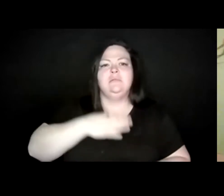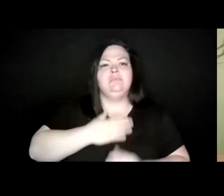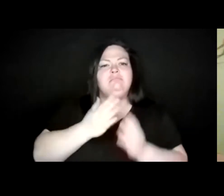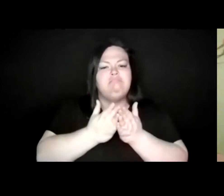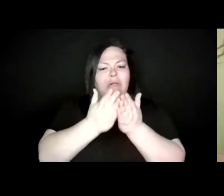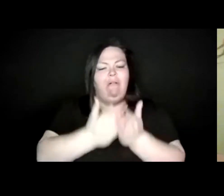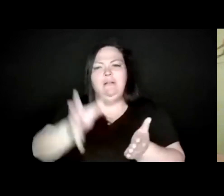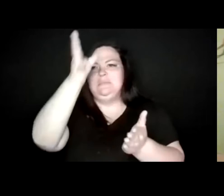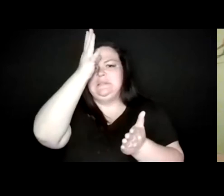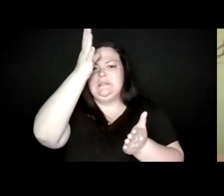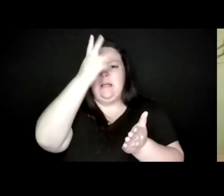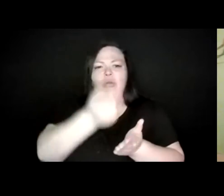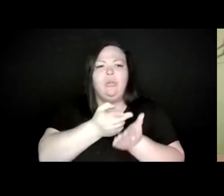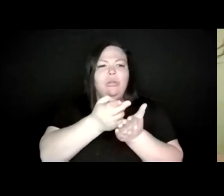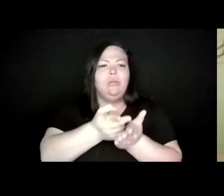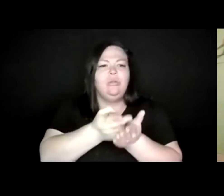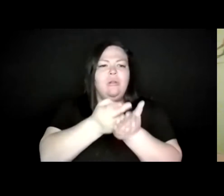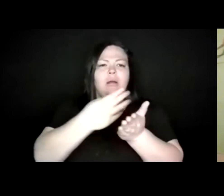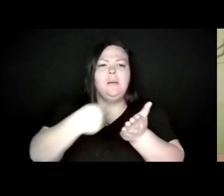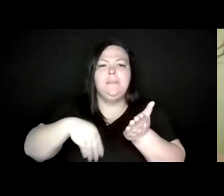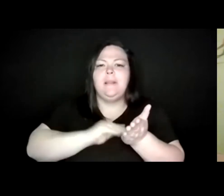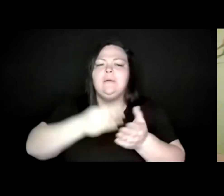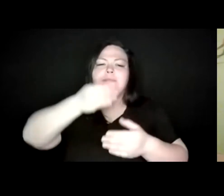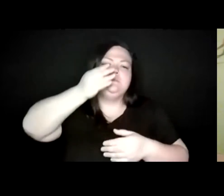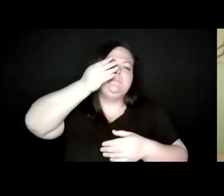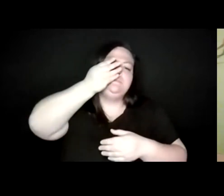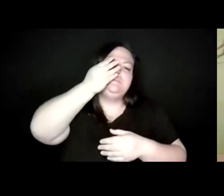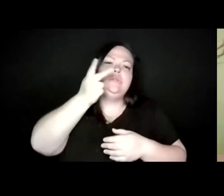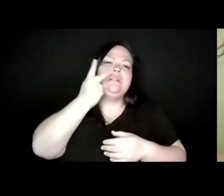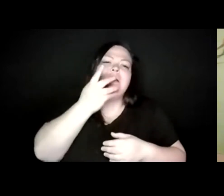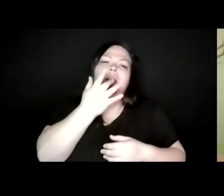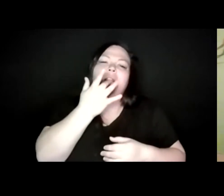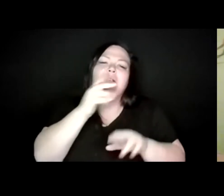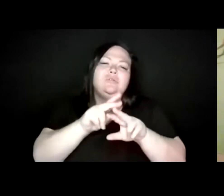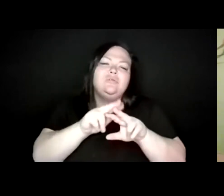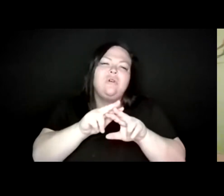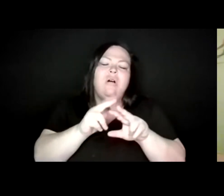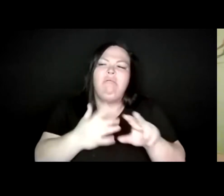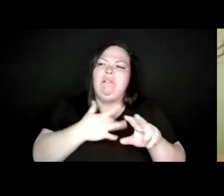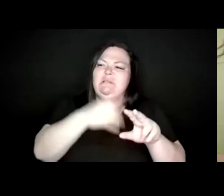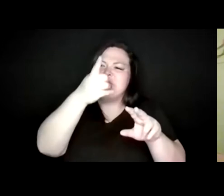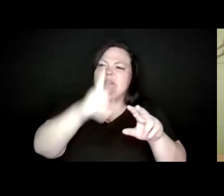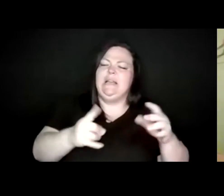A blanket covers my slight face, its scent of salt tastes damned and burns, my face catches